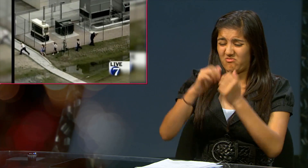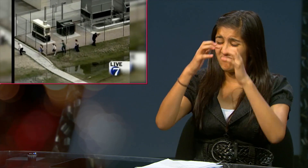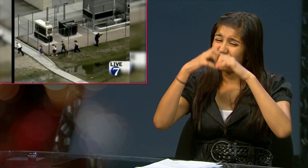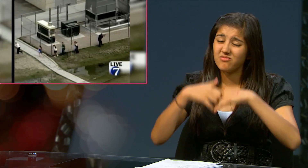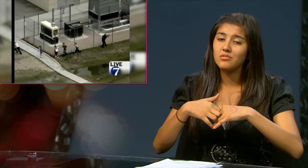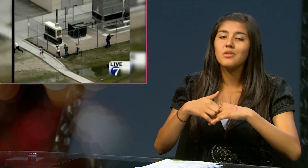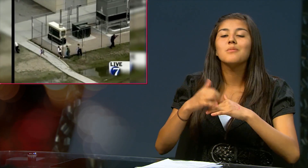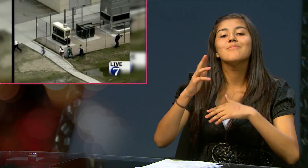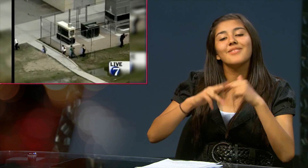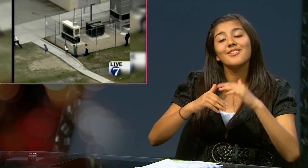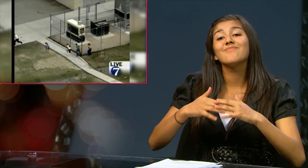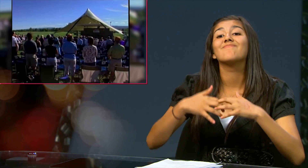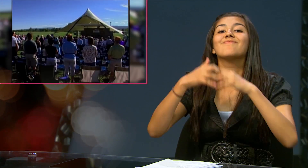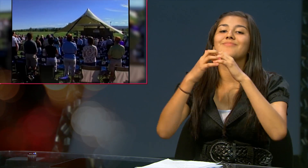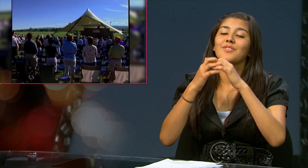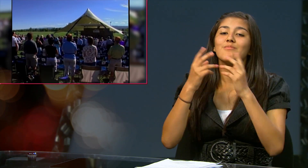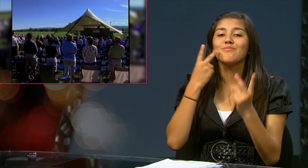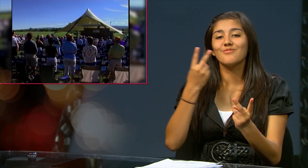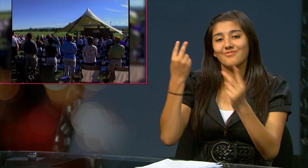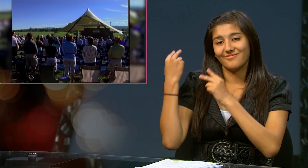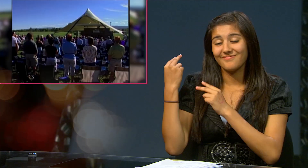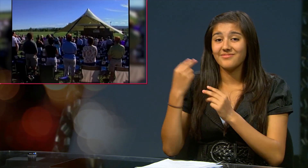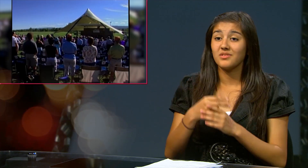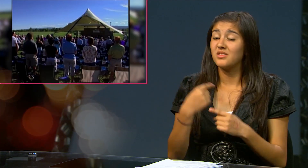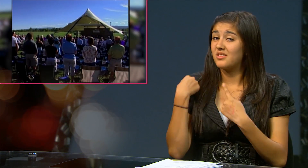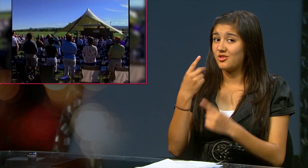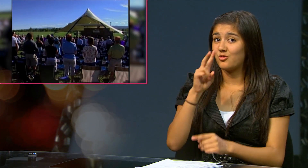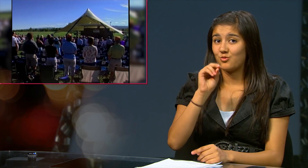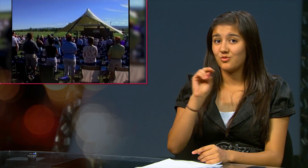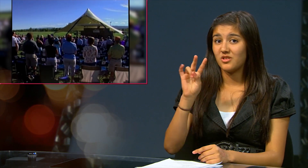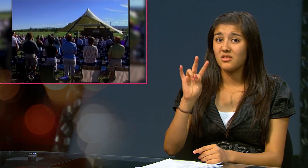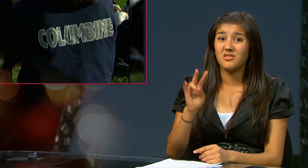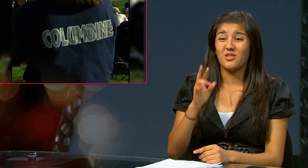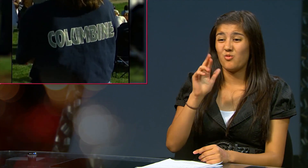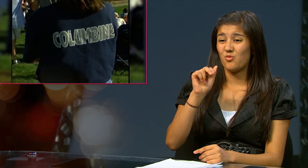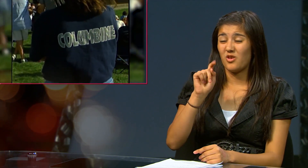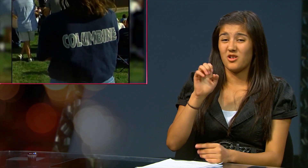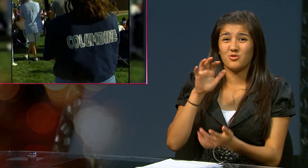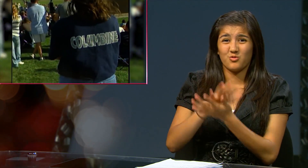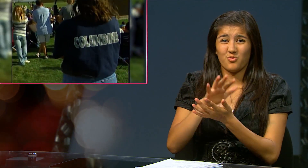OPEN TO THE PUBLIC SINCE 2007. EXPERTS SAY THE RATE OF SCHOOL SHOOTINGS HAS REMAINED